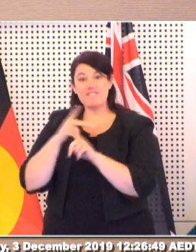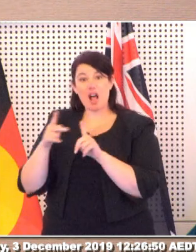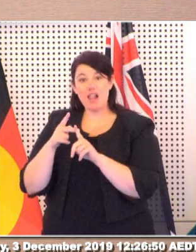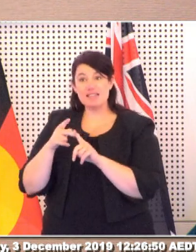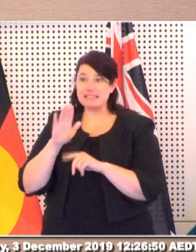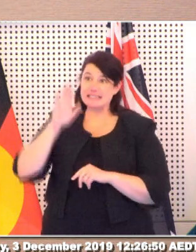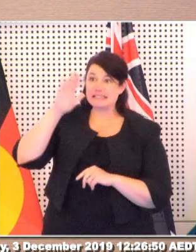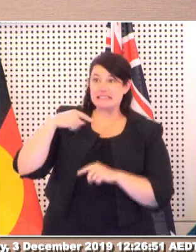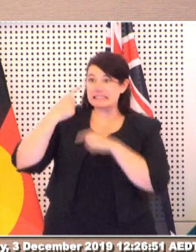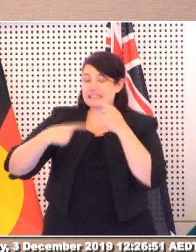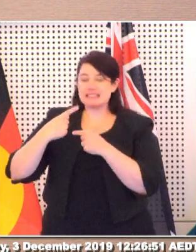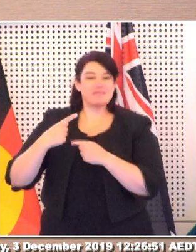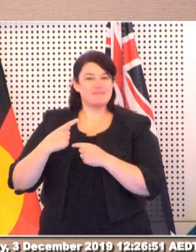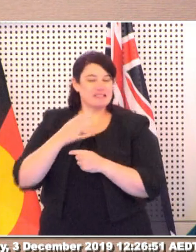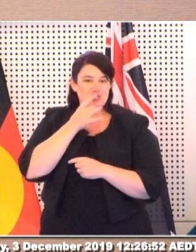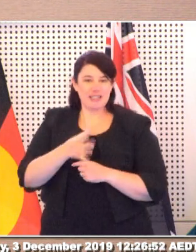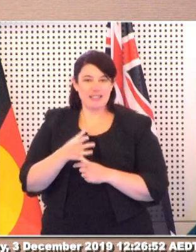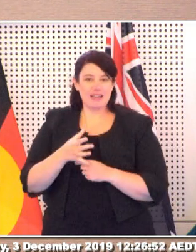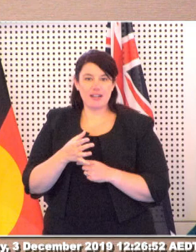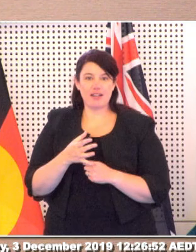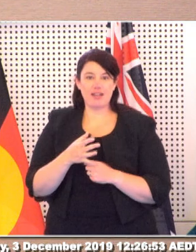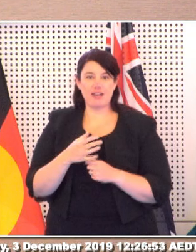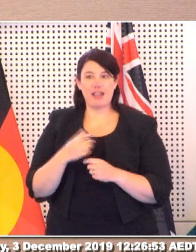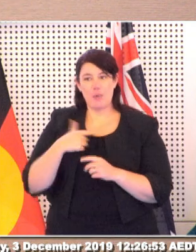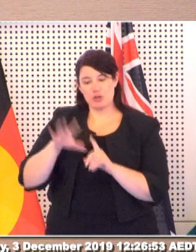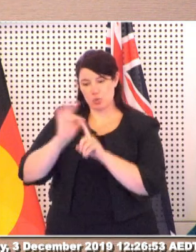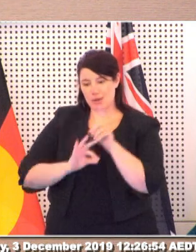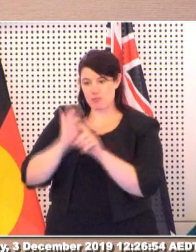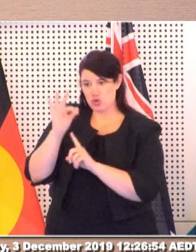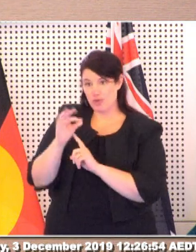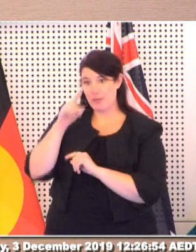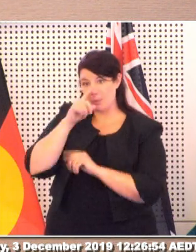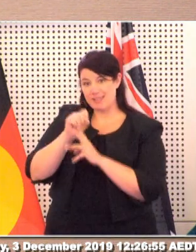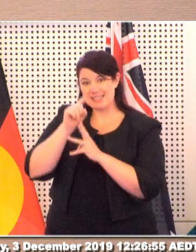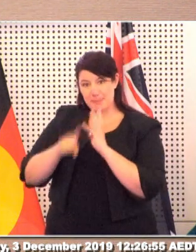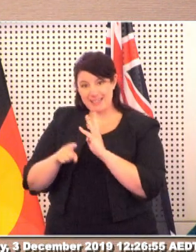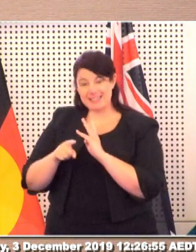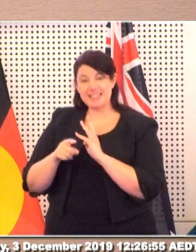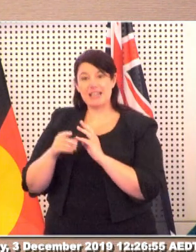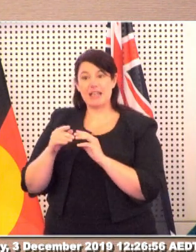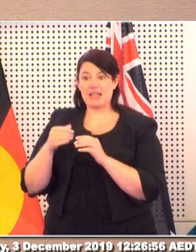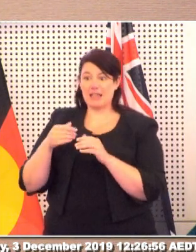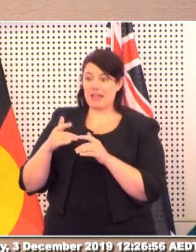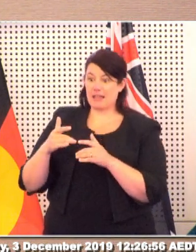identifying new ways to improve the safety of people with disability in their homes, particularly children, but also adults - - -